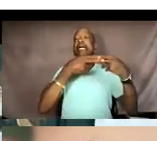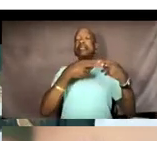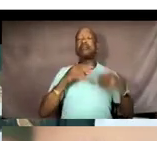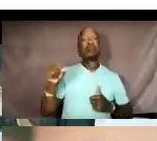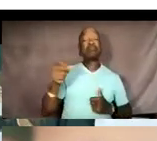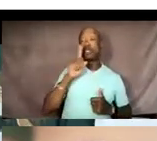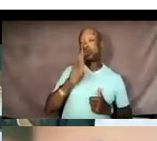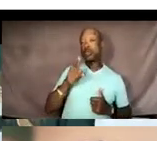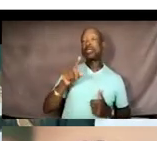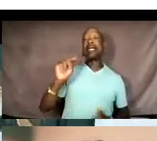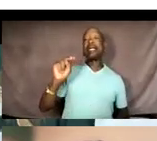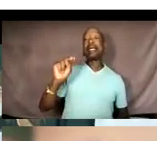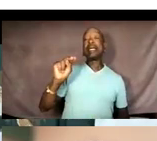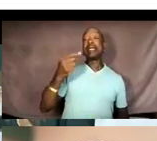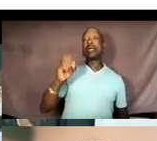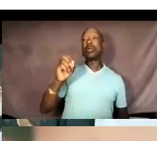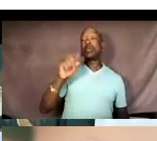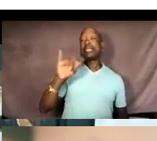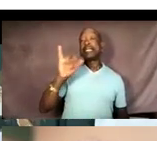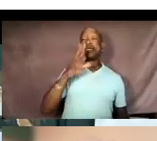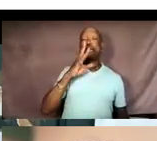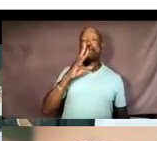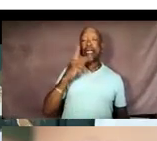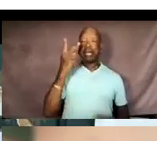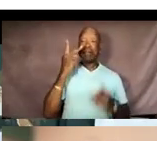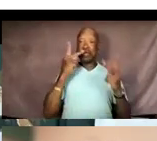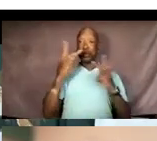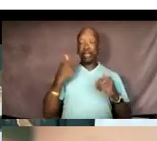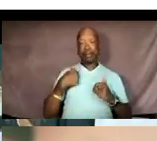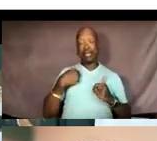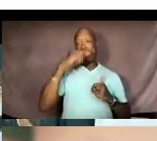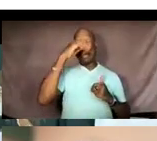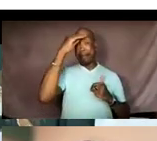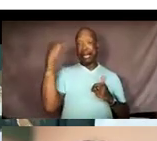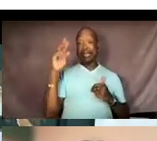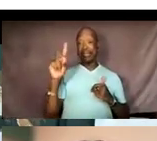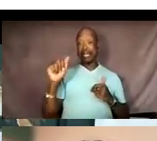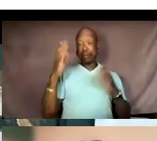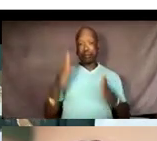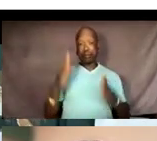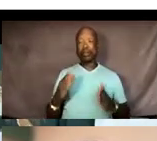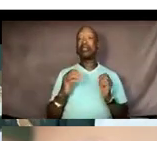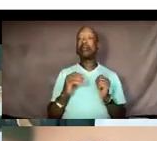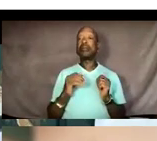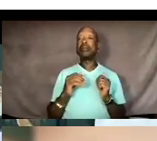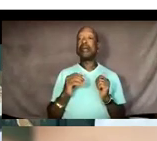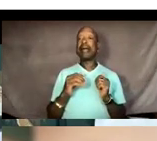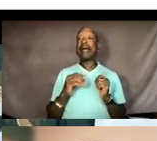visual description is that I am a black disabled person wearing some red beaded earrings a black